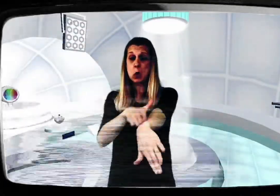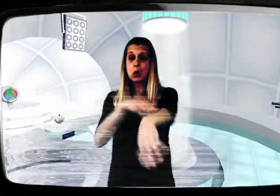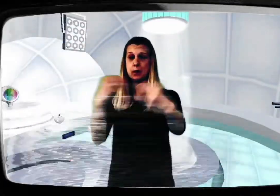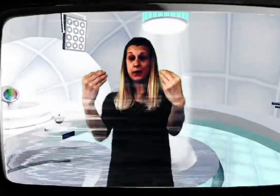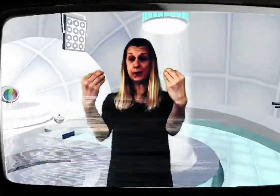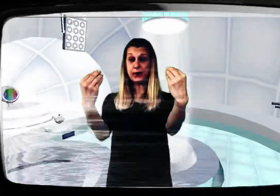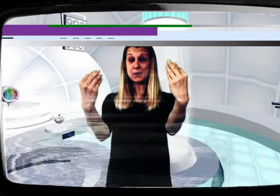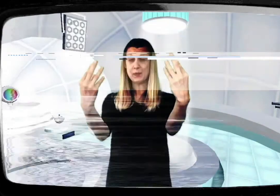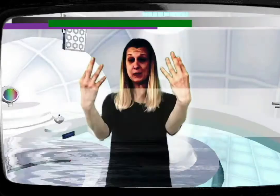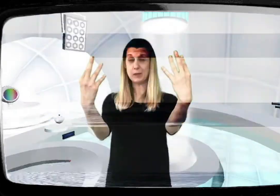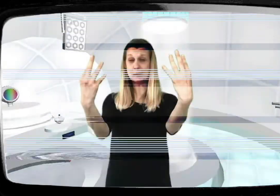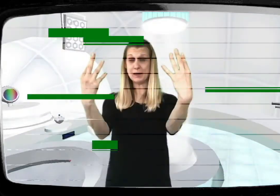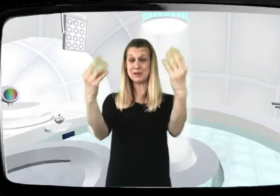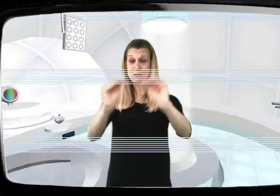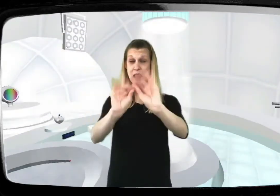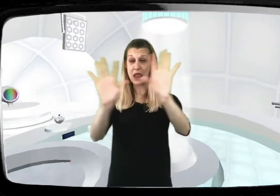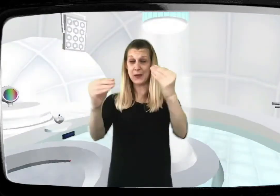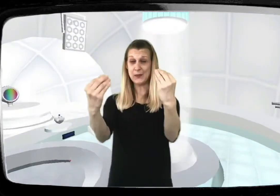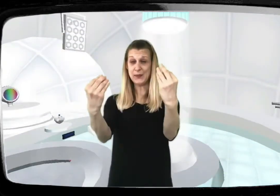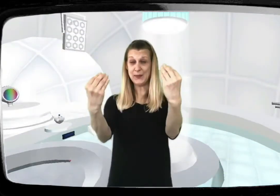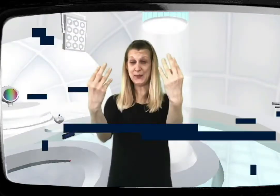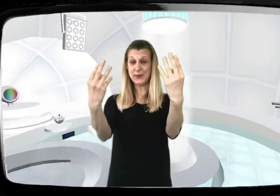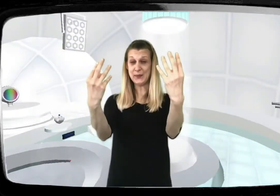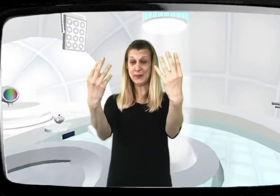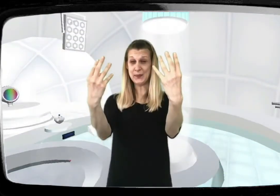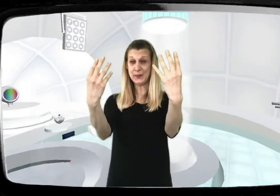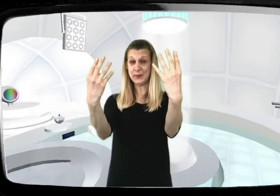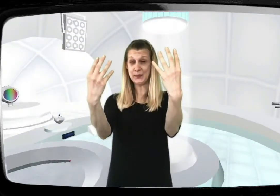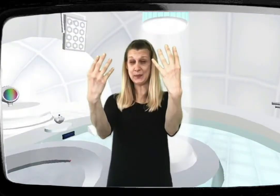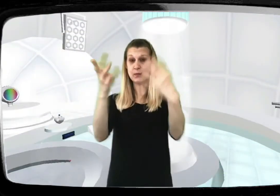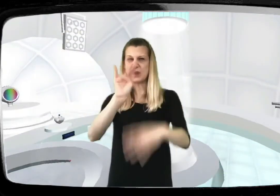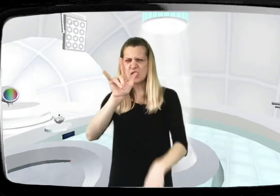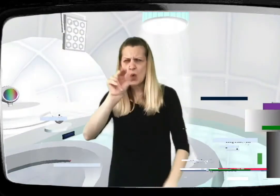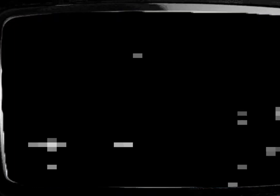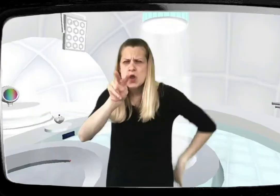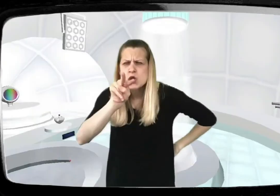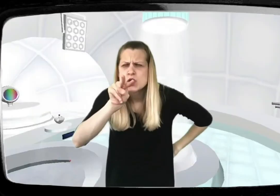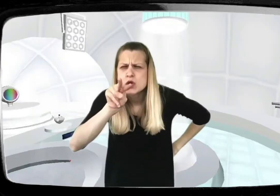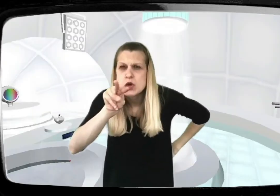And now, very slowly, the screen began to get brighter and brighter.